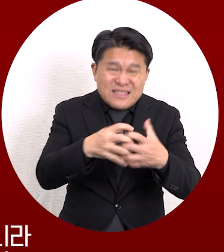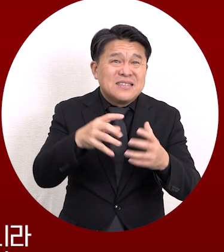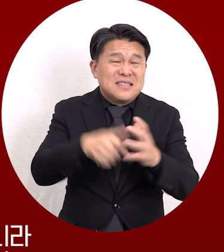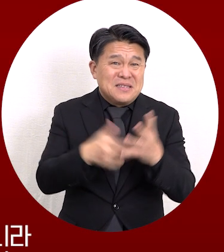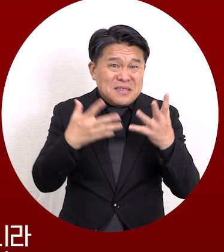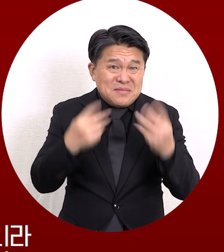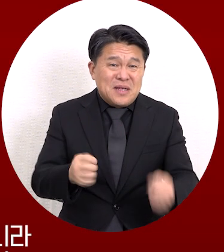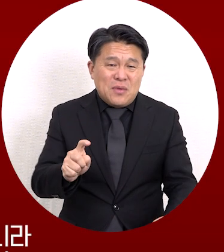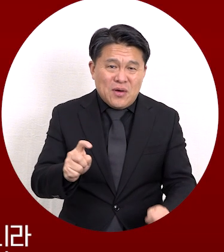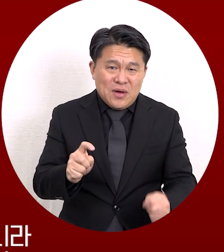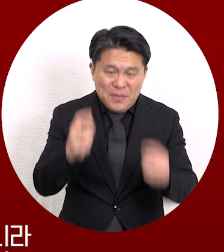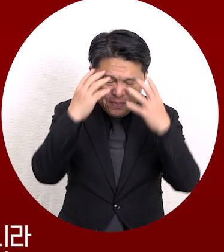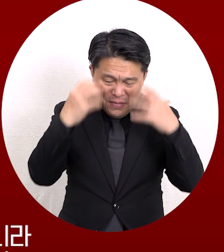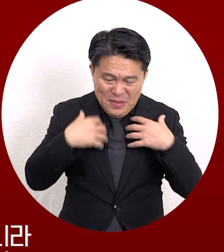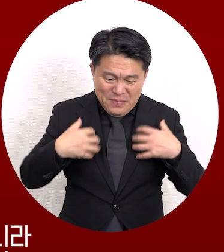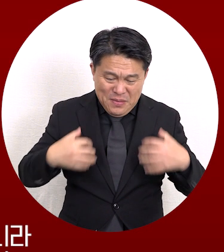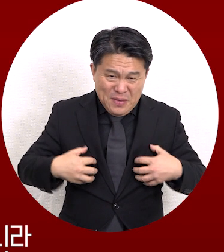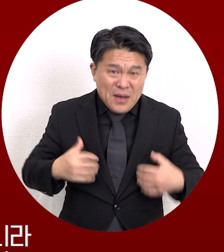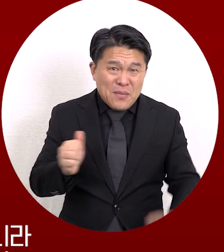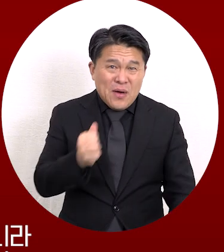the teeth of the spotted hyenas,